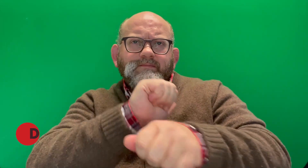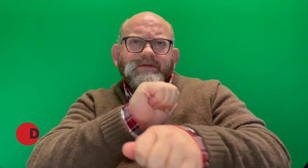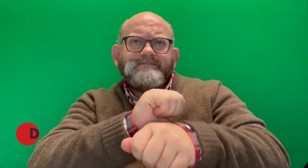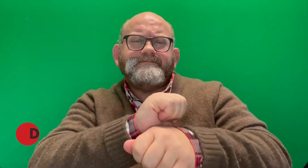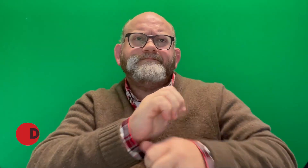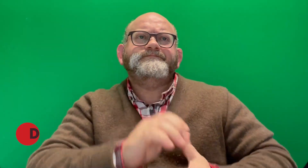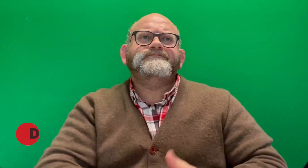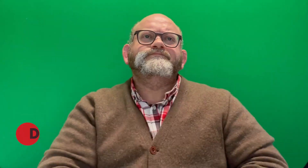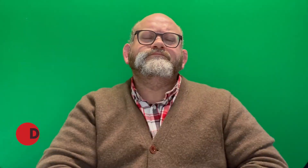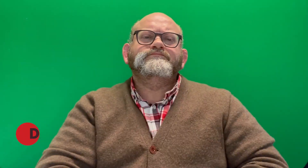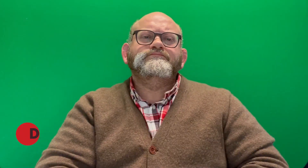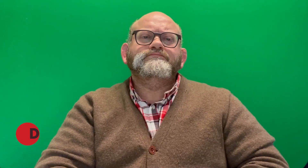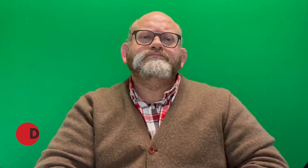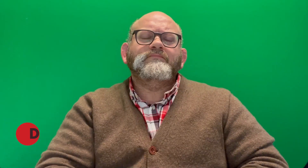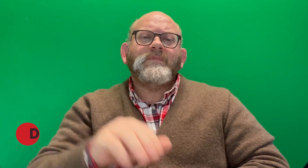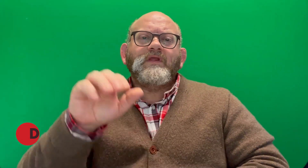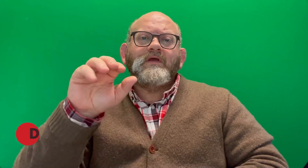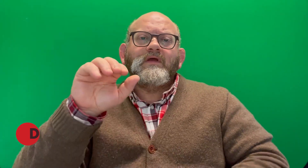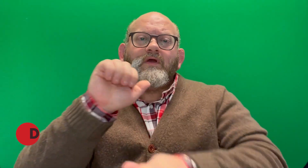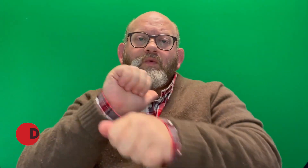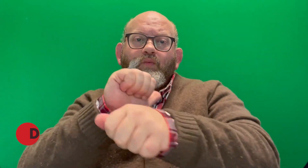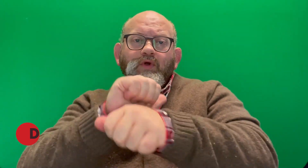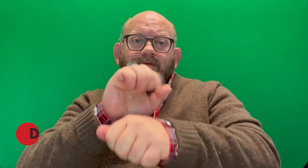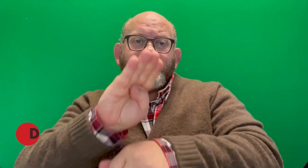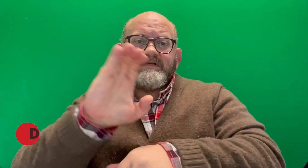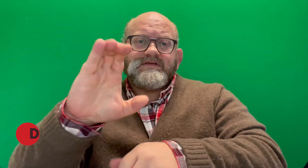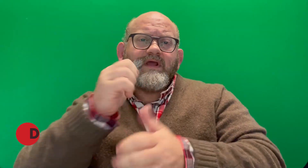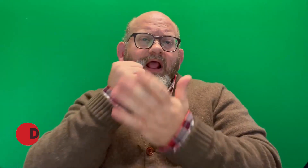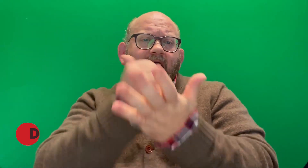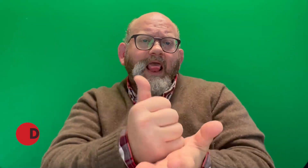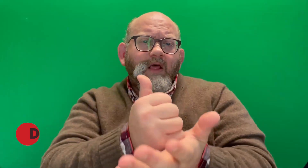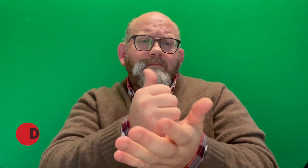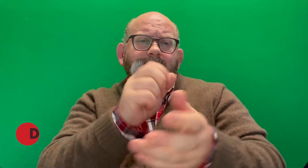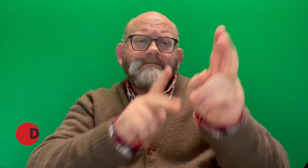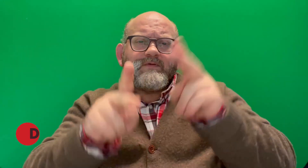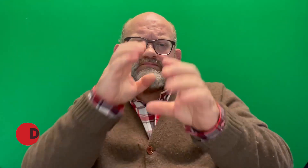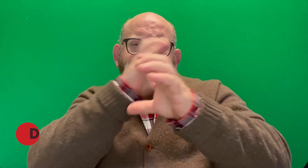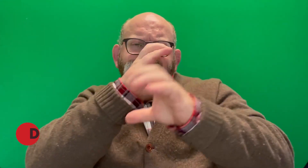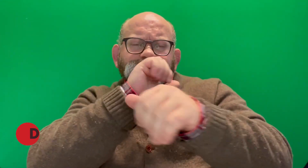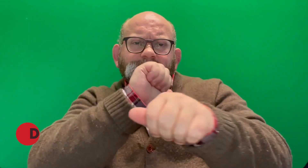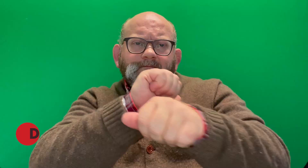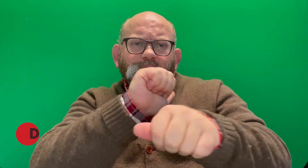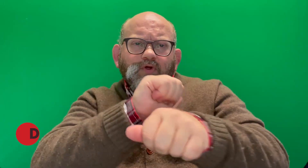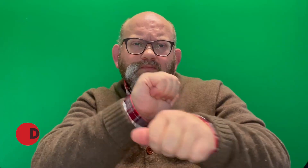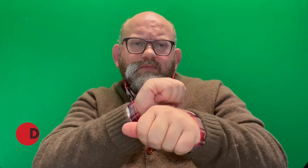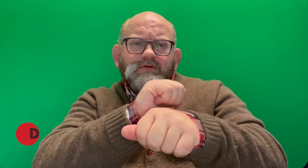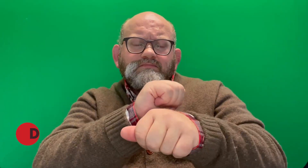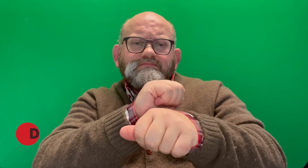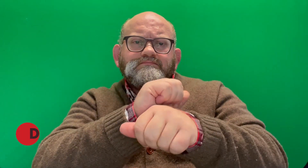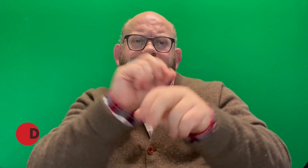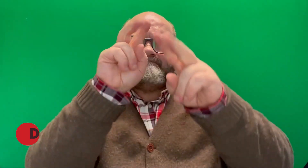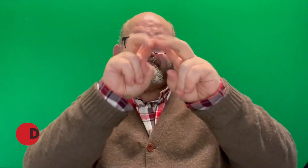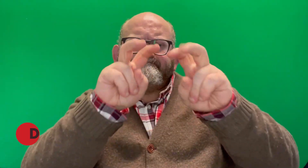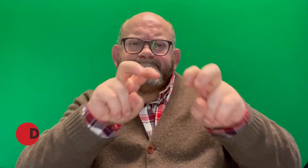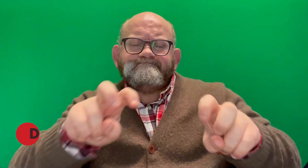services. WorkBC helps people looking for employment, analyze